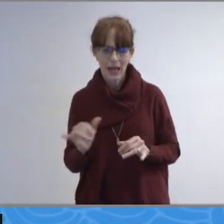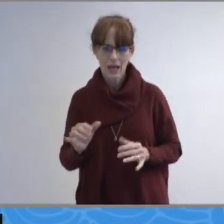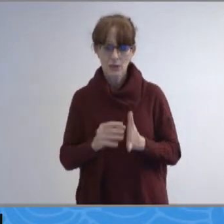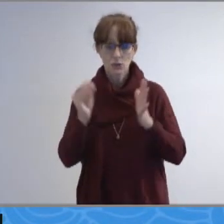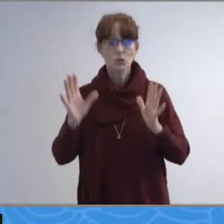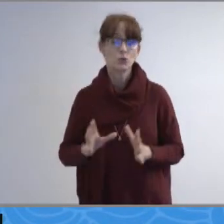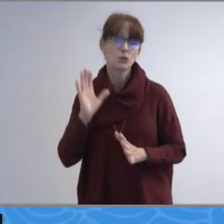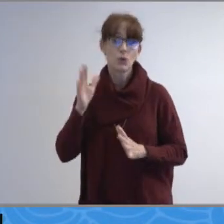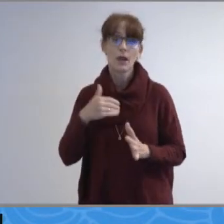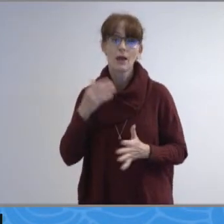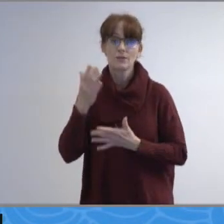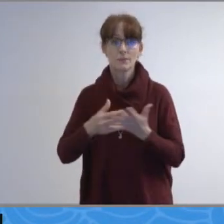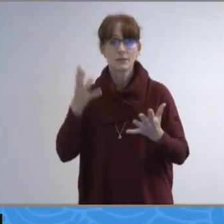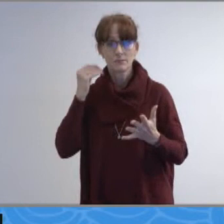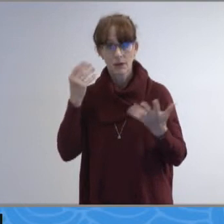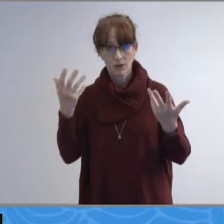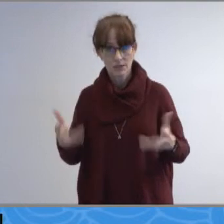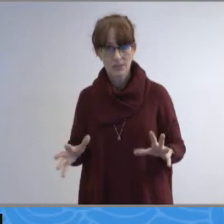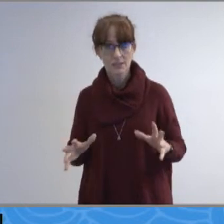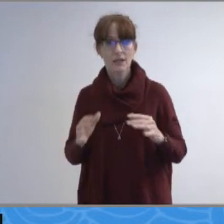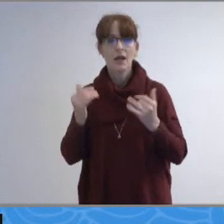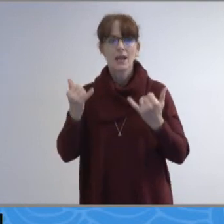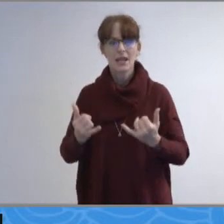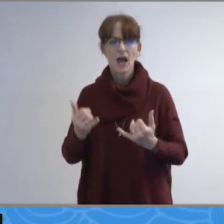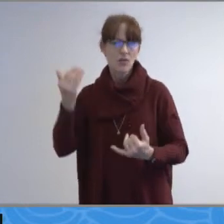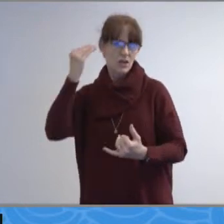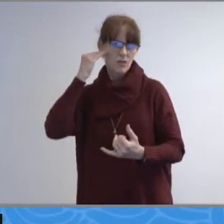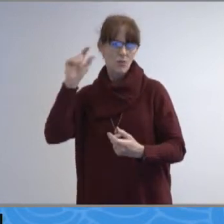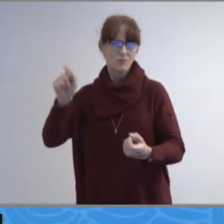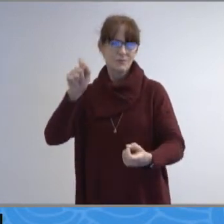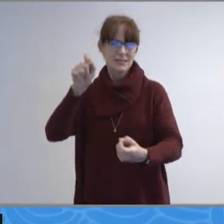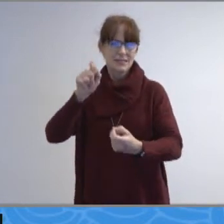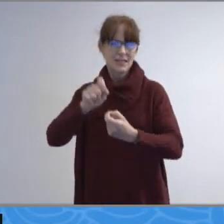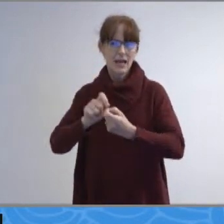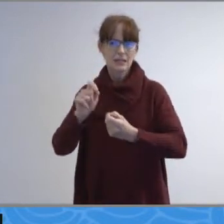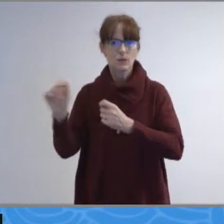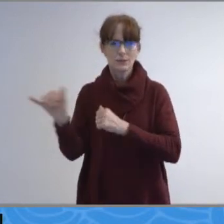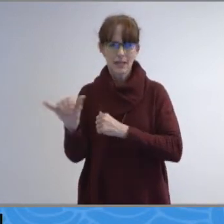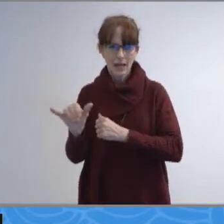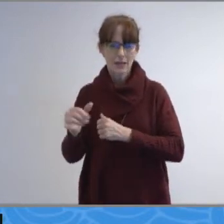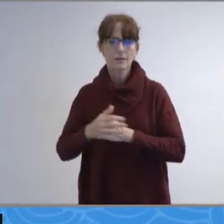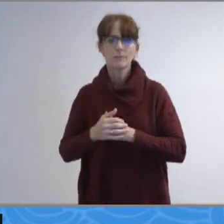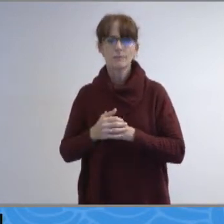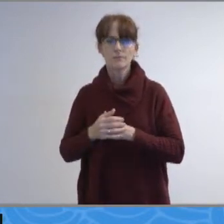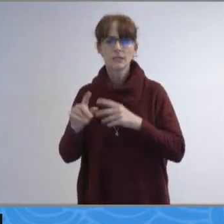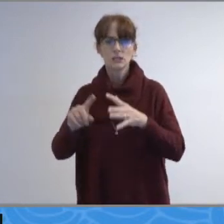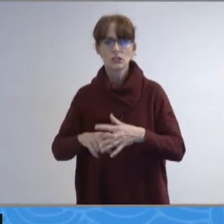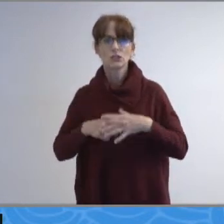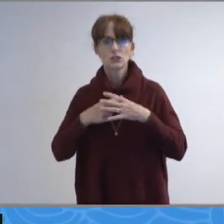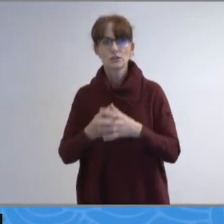will have some experience with it and now they know what it's like, and they can start to set some goals.